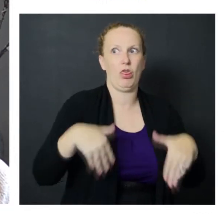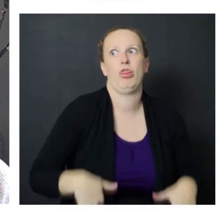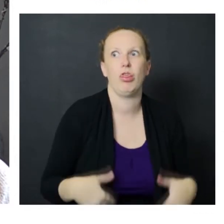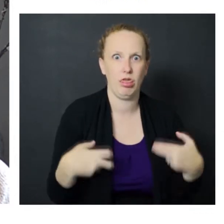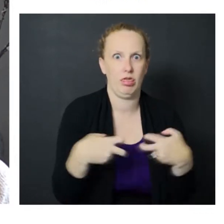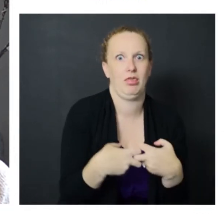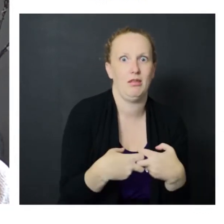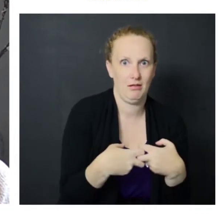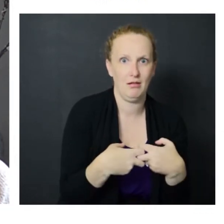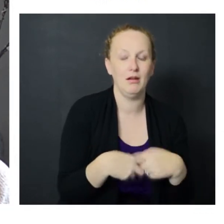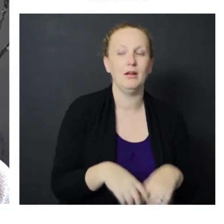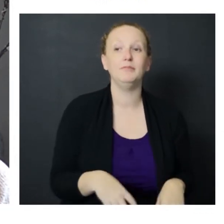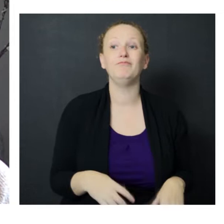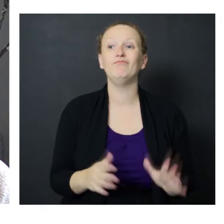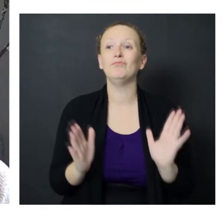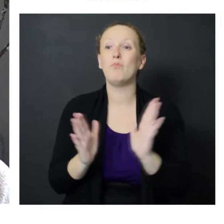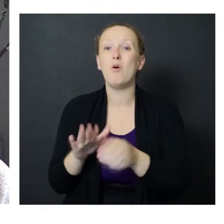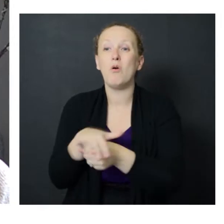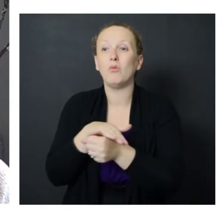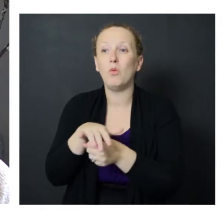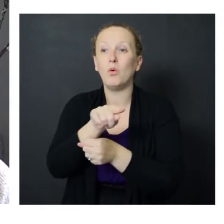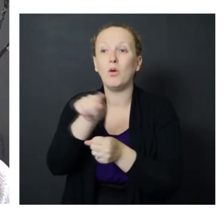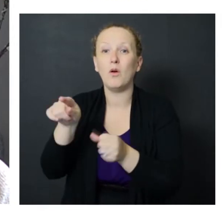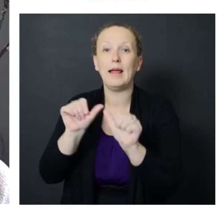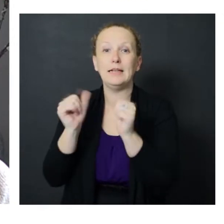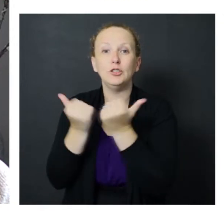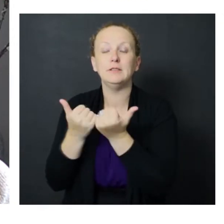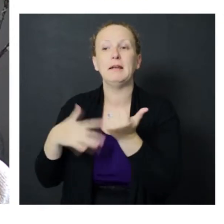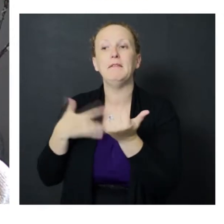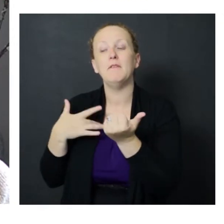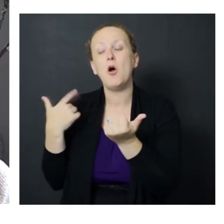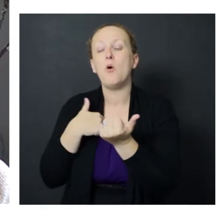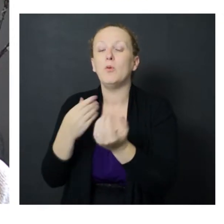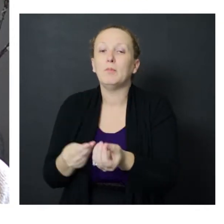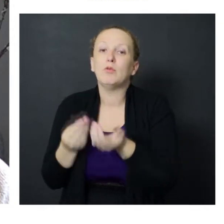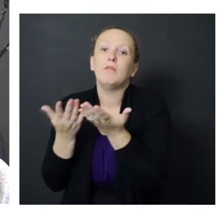there have been many, local small agencies that view it as a part of their social service